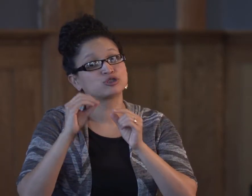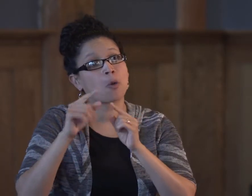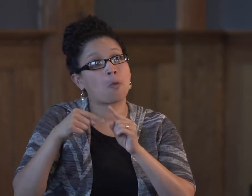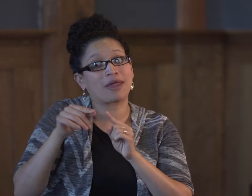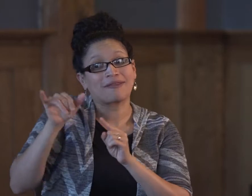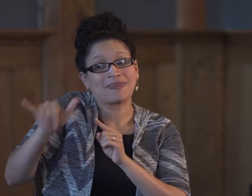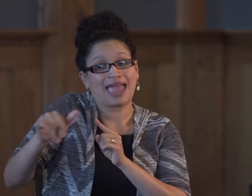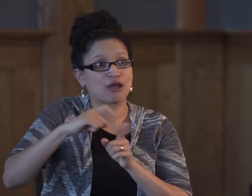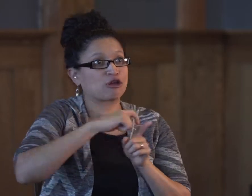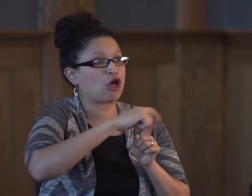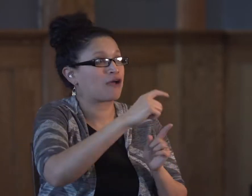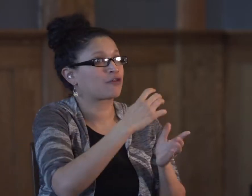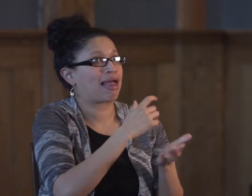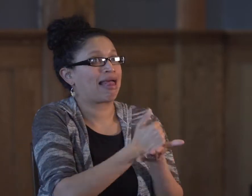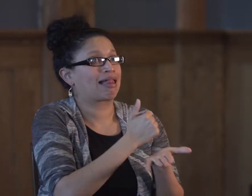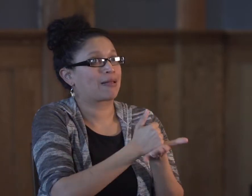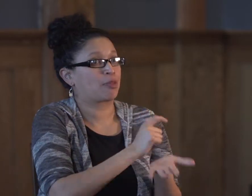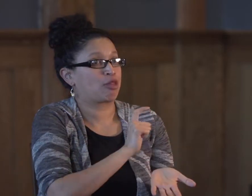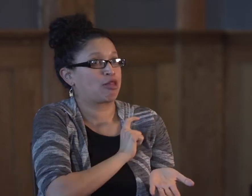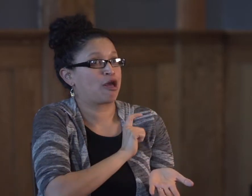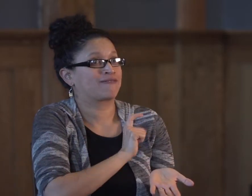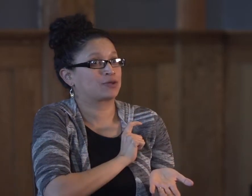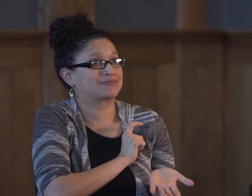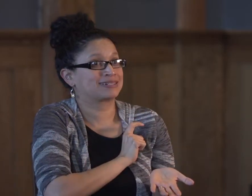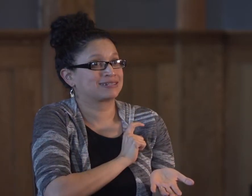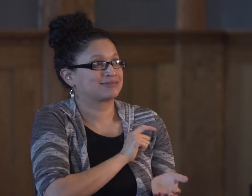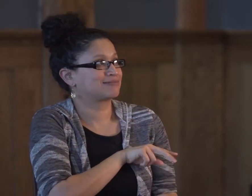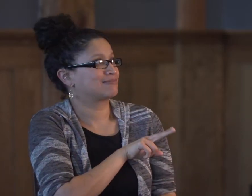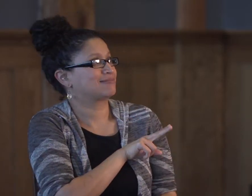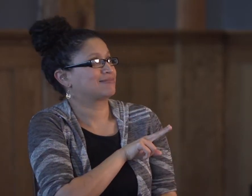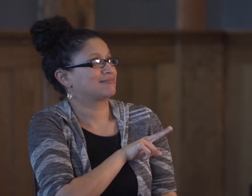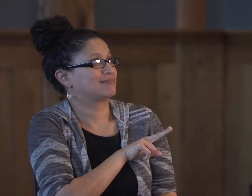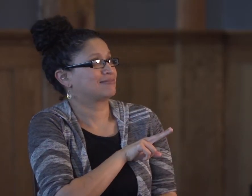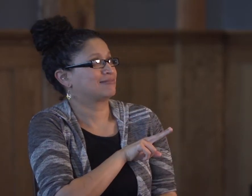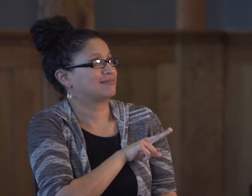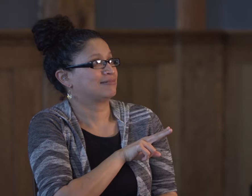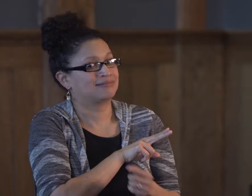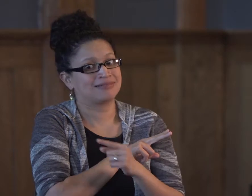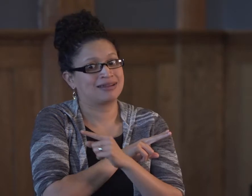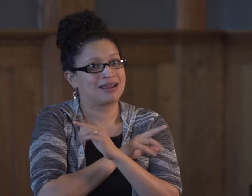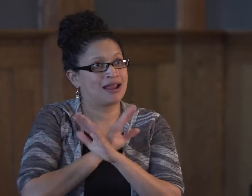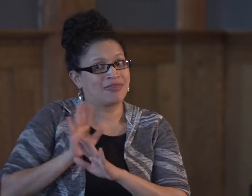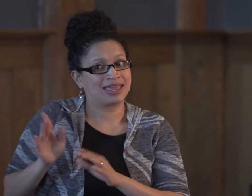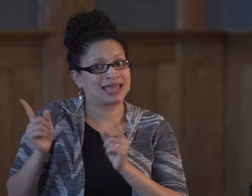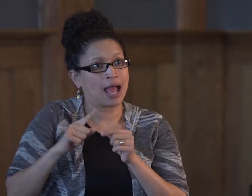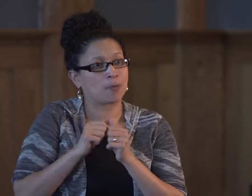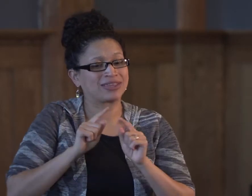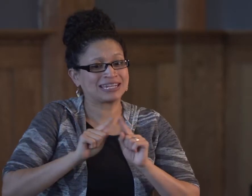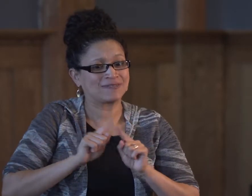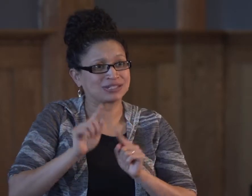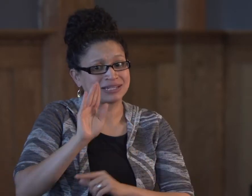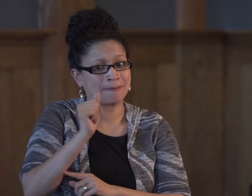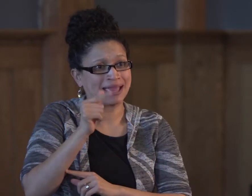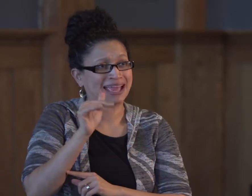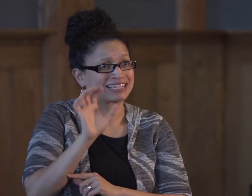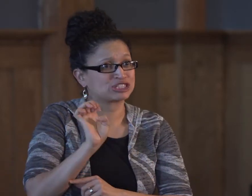In their lived experience, they have multiple levels of oppression, and so they certainly